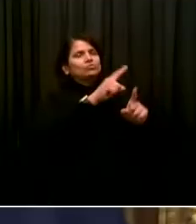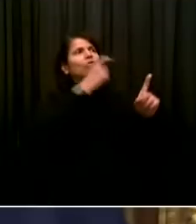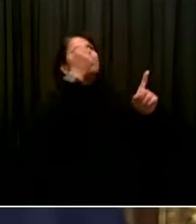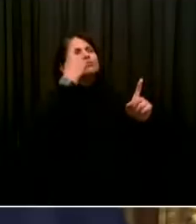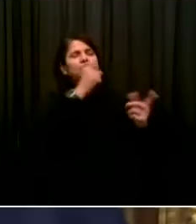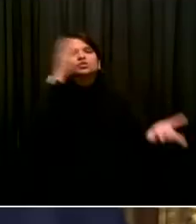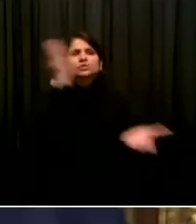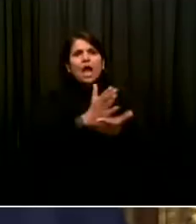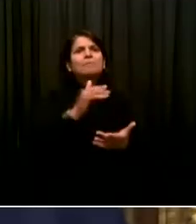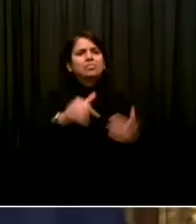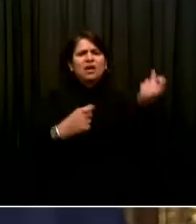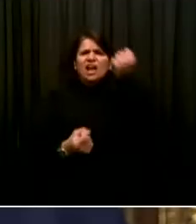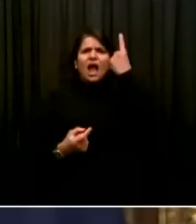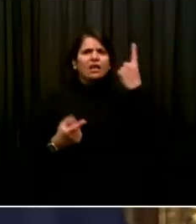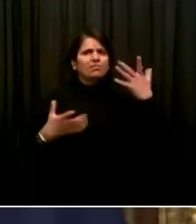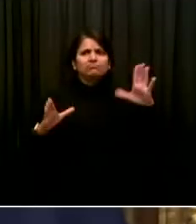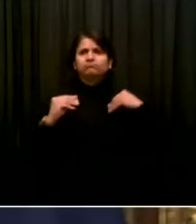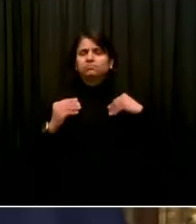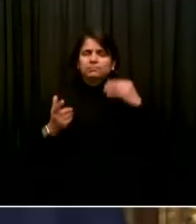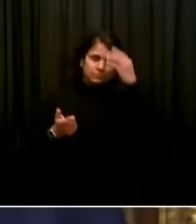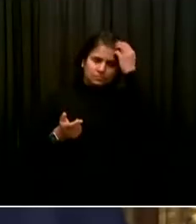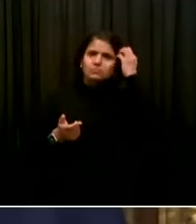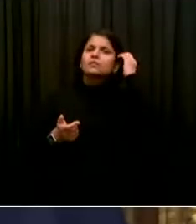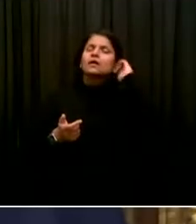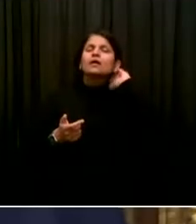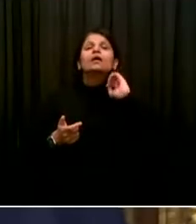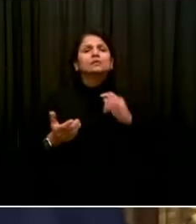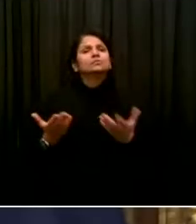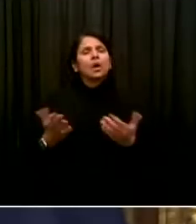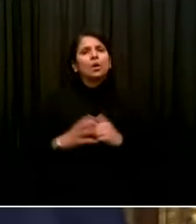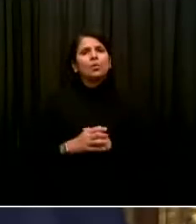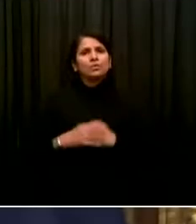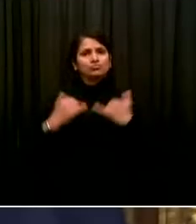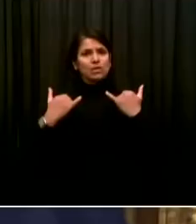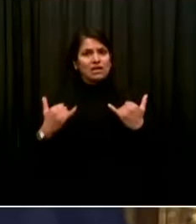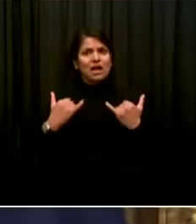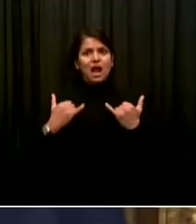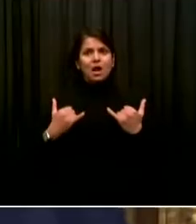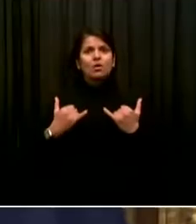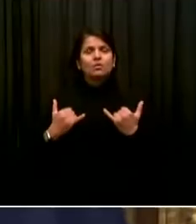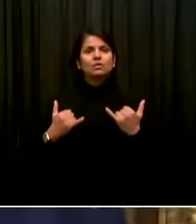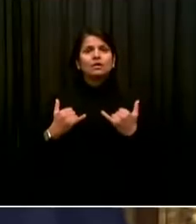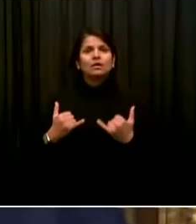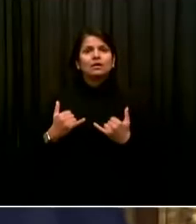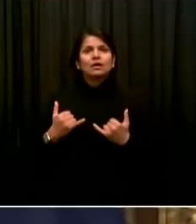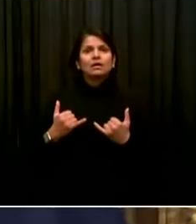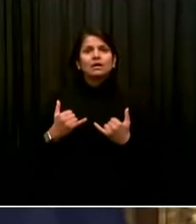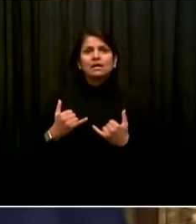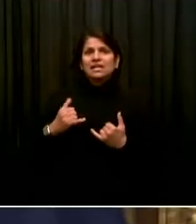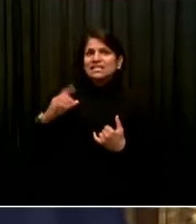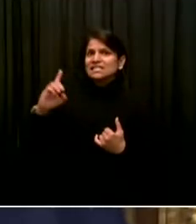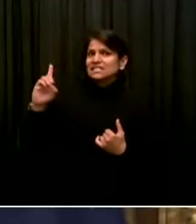HE UNDERSTANDS WHAT IS AT STAKE BUT WITH AN OPPOSITION PARTY DEDICATED TO